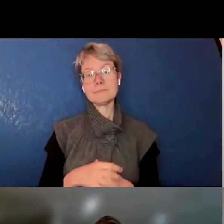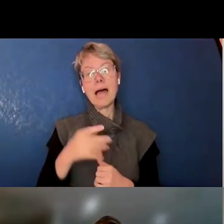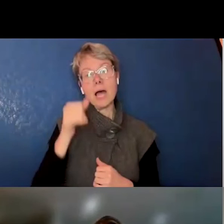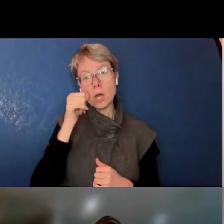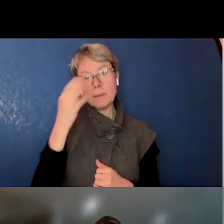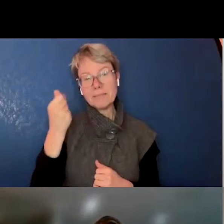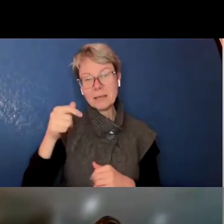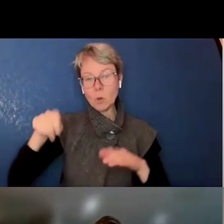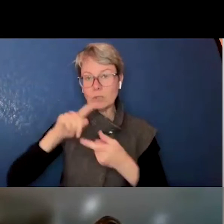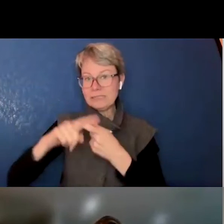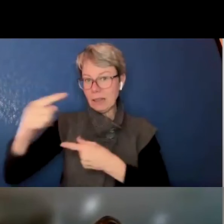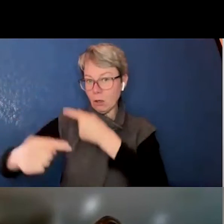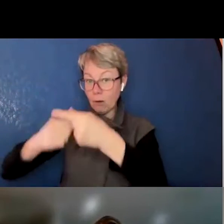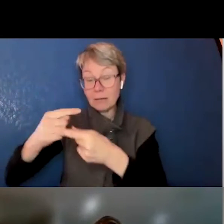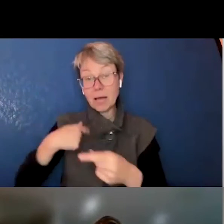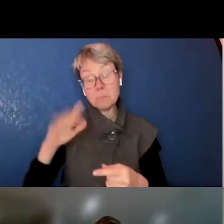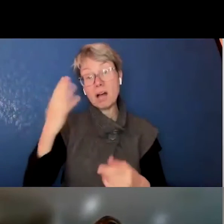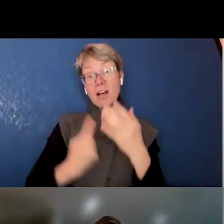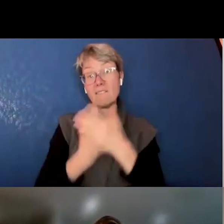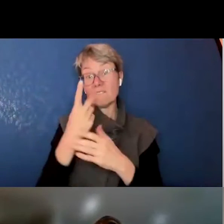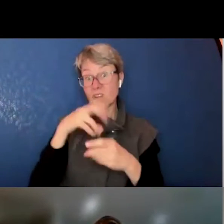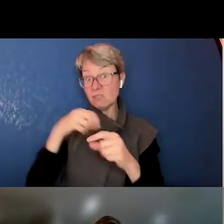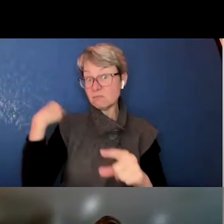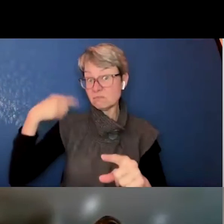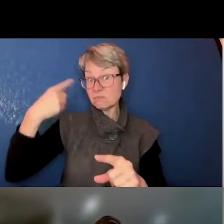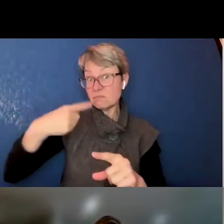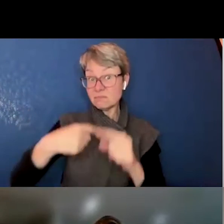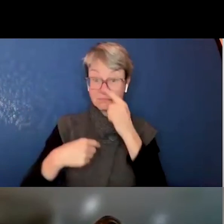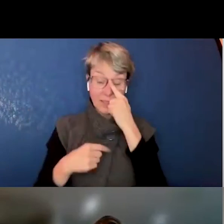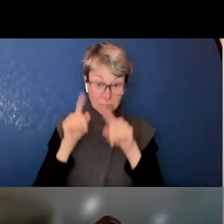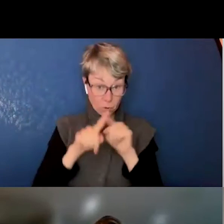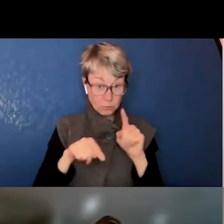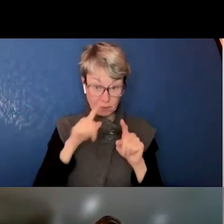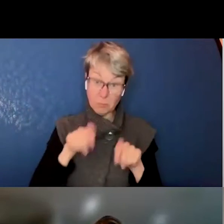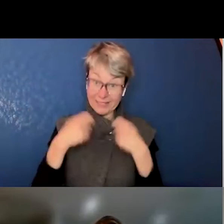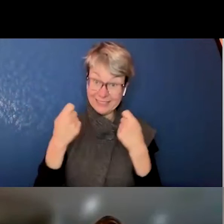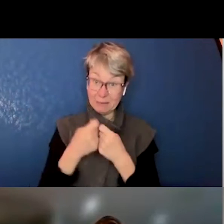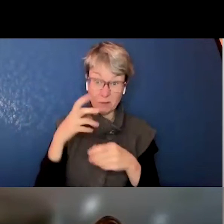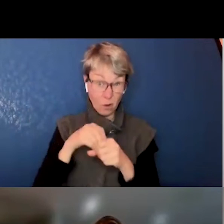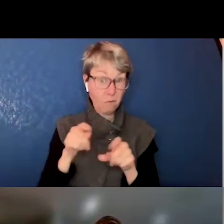cases but I've been involved in quite a few of those so as most of the people in my team and um